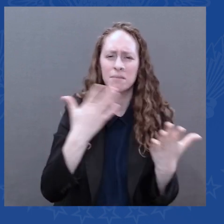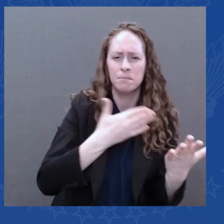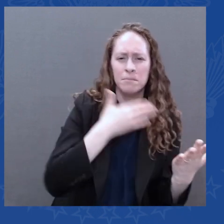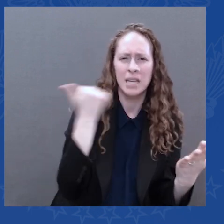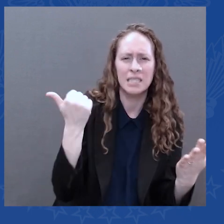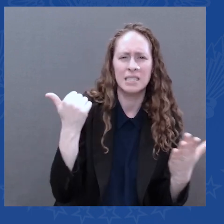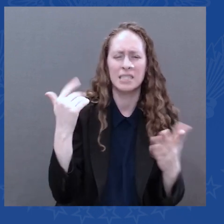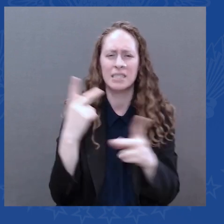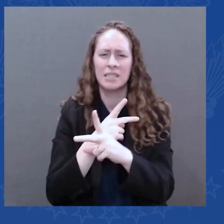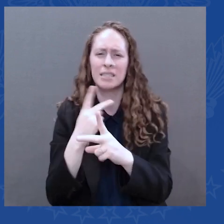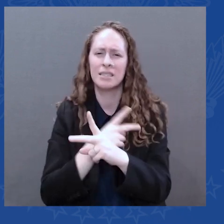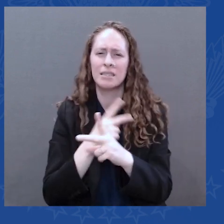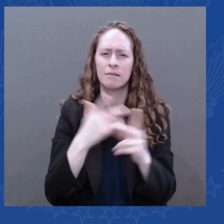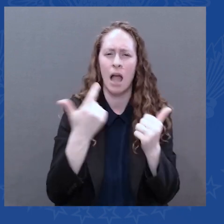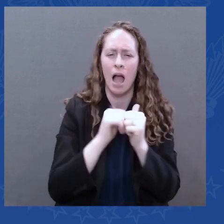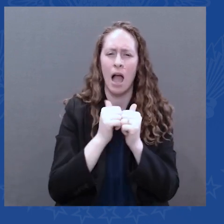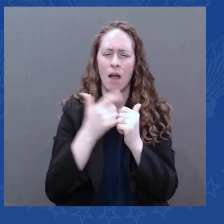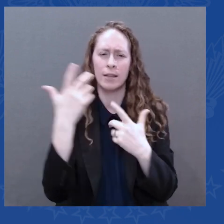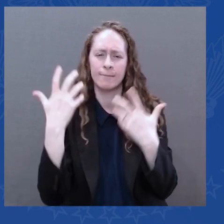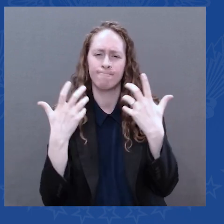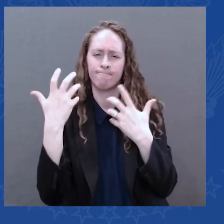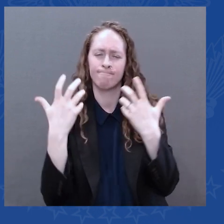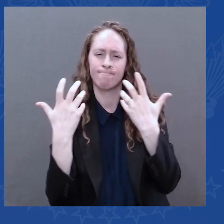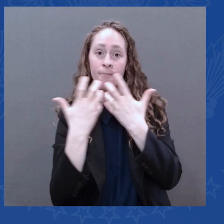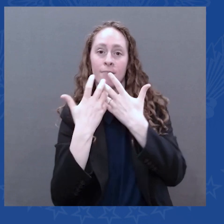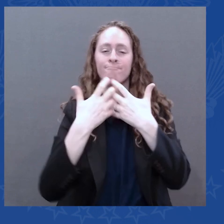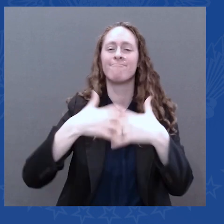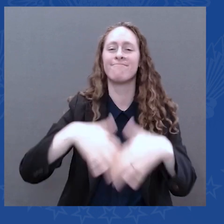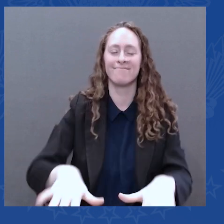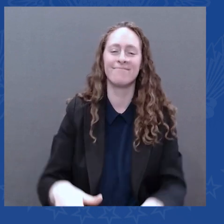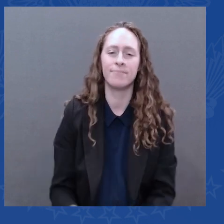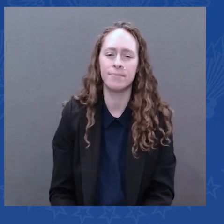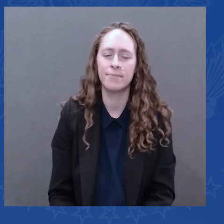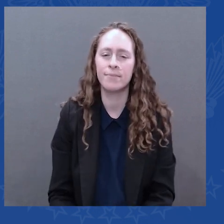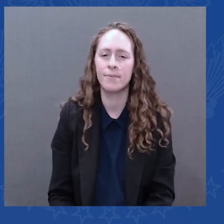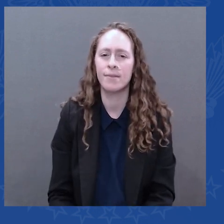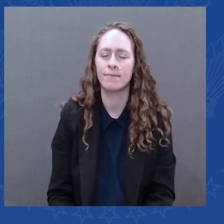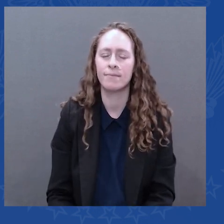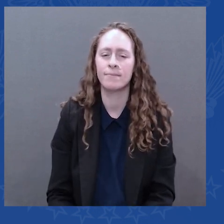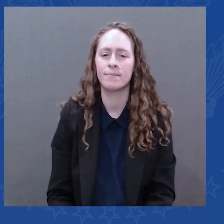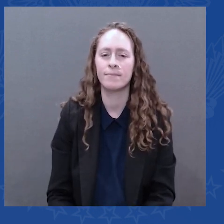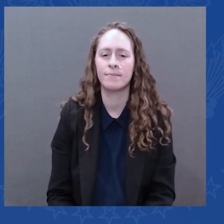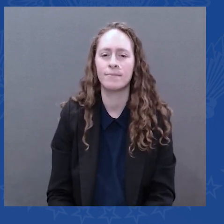This is another step in our -- strengthening our partnership. We managed to balance security